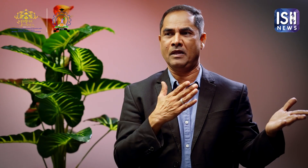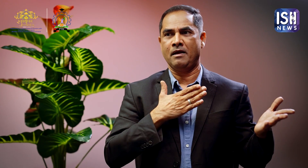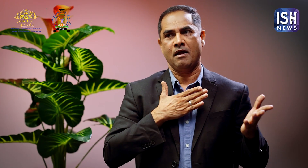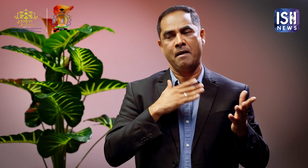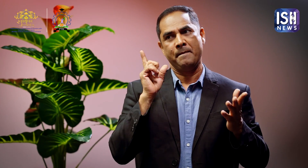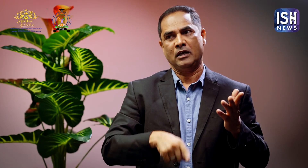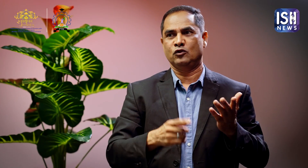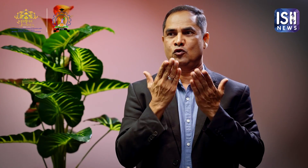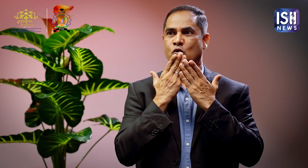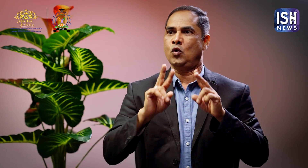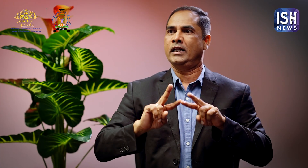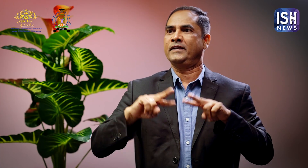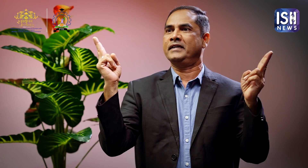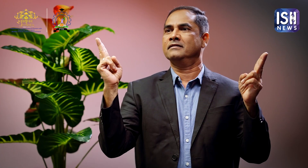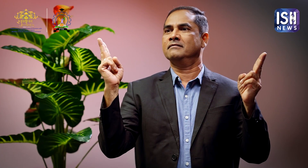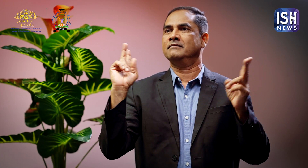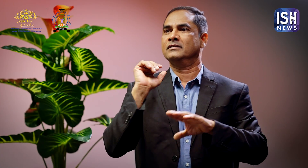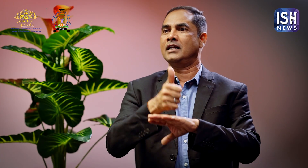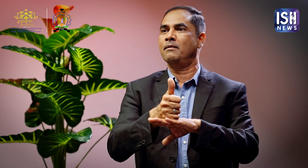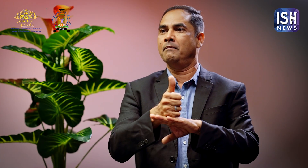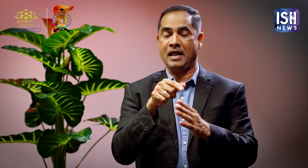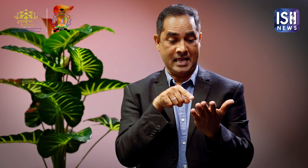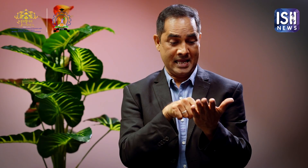This drove me to establish my school which should be completely different from these schools.